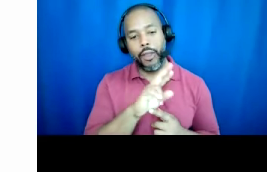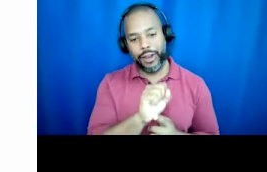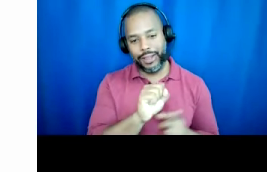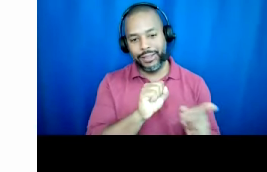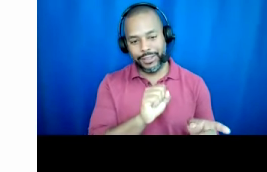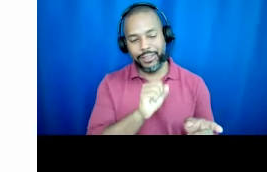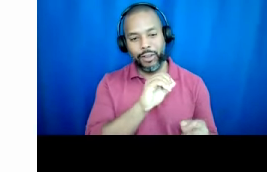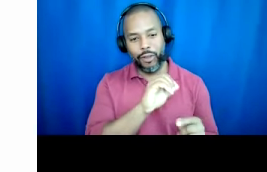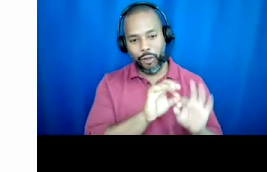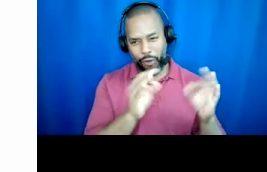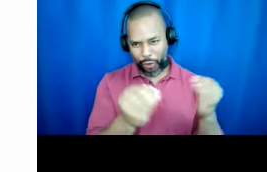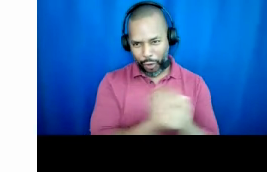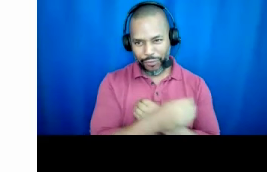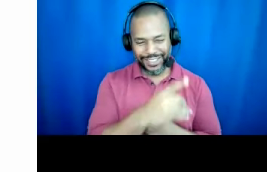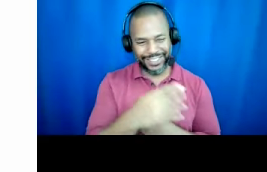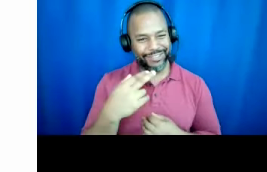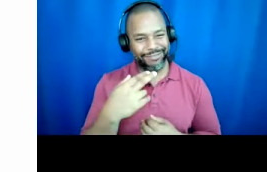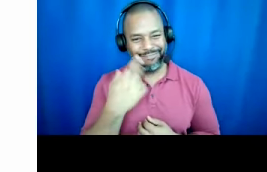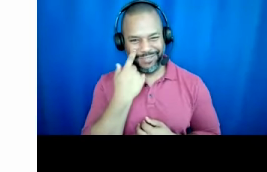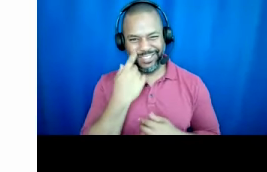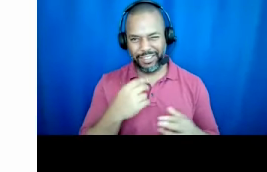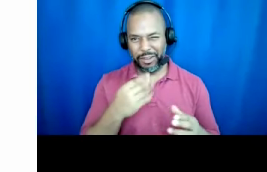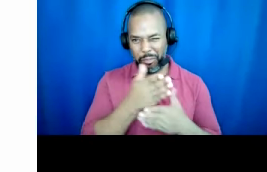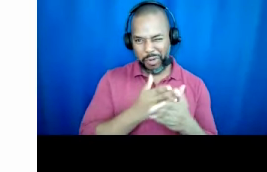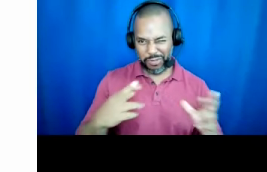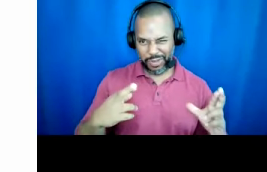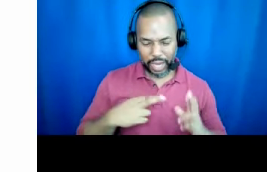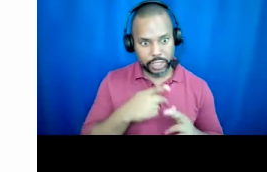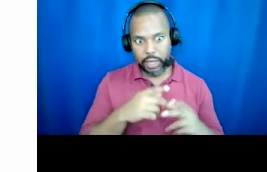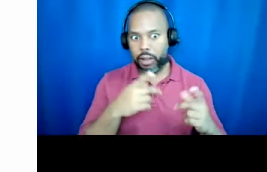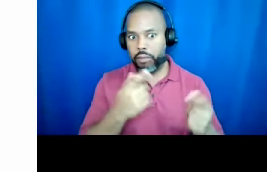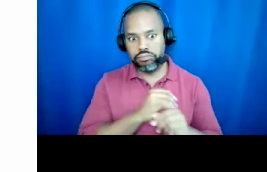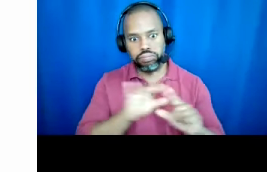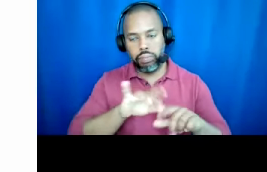but she did a lot of the legwork on, putting this, presentation together.